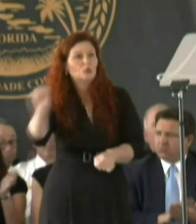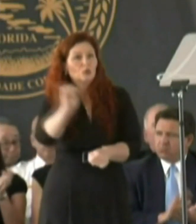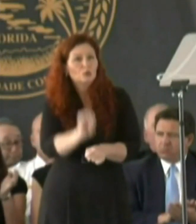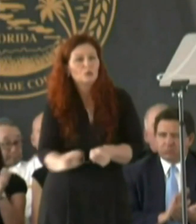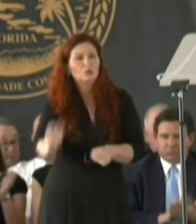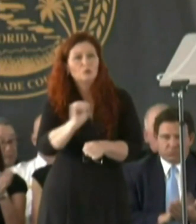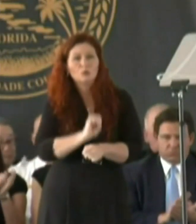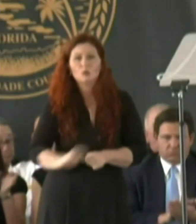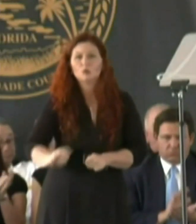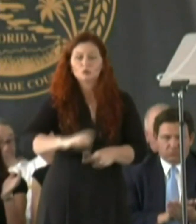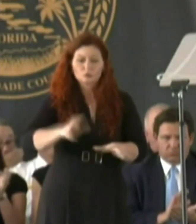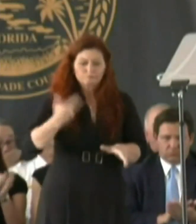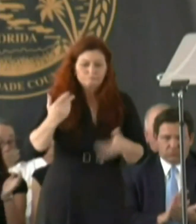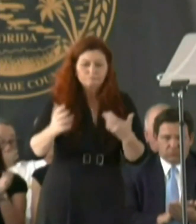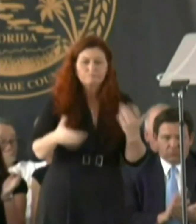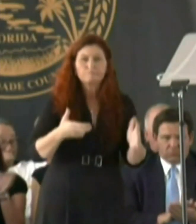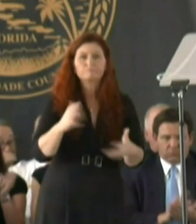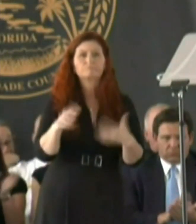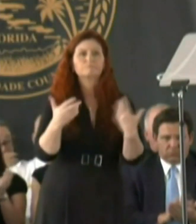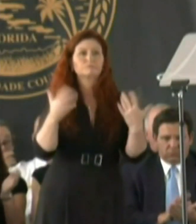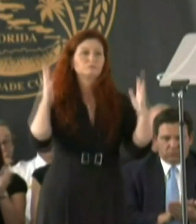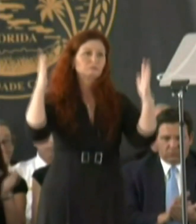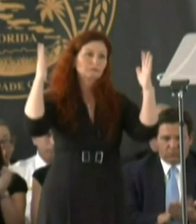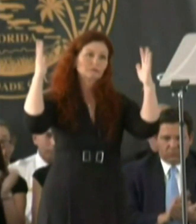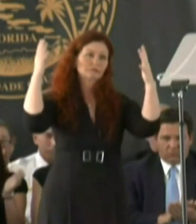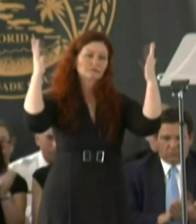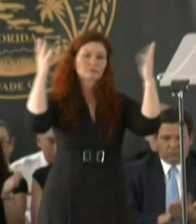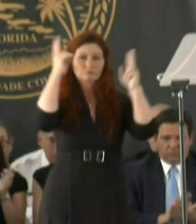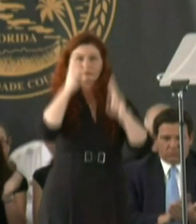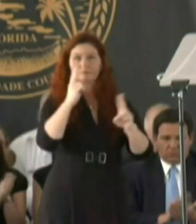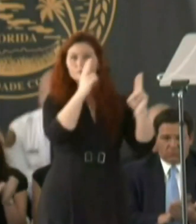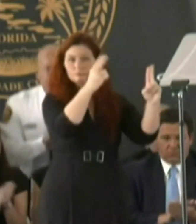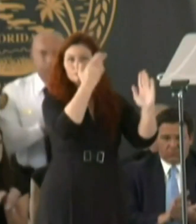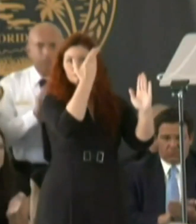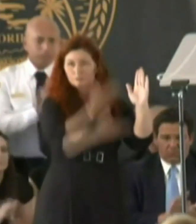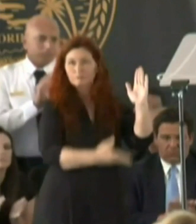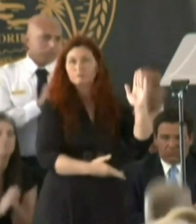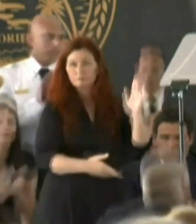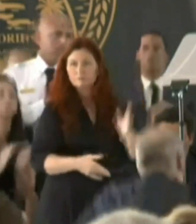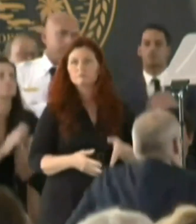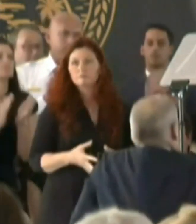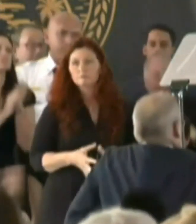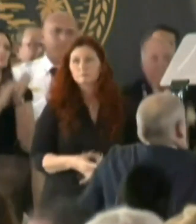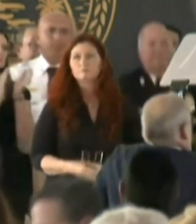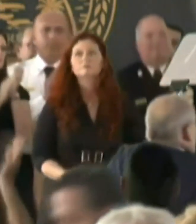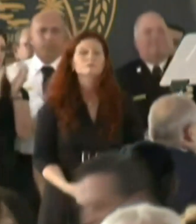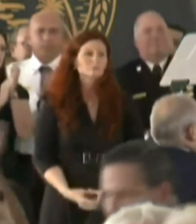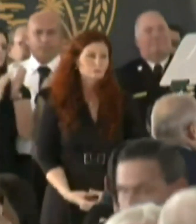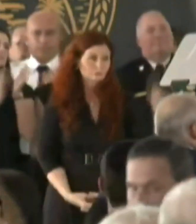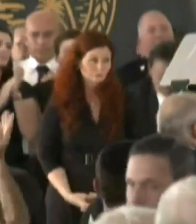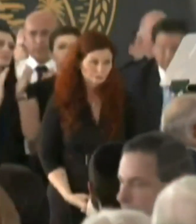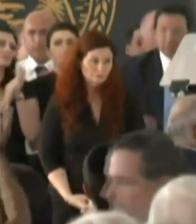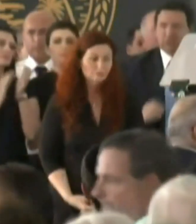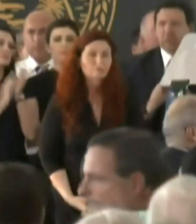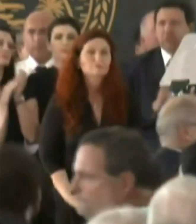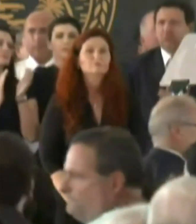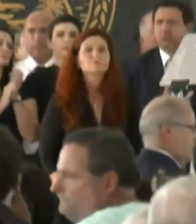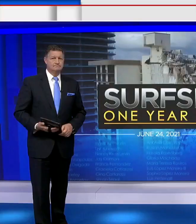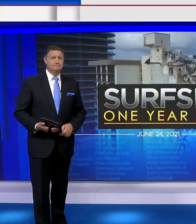BOUND IN SPENT WORKING RECOVER